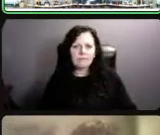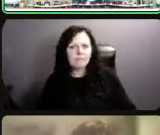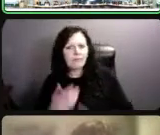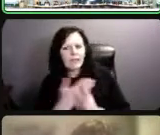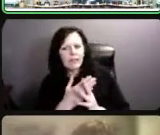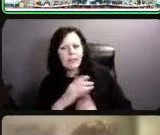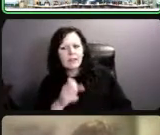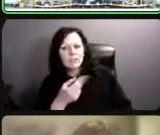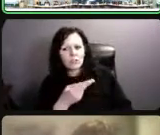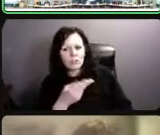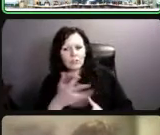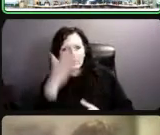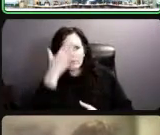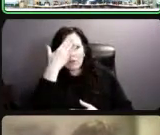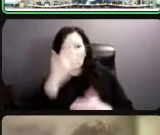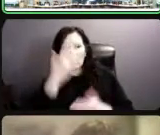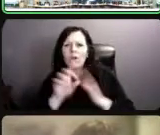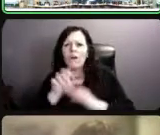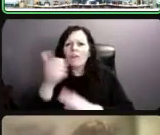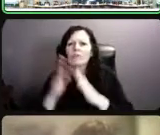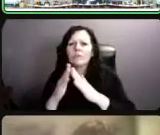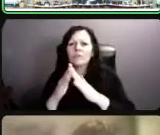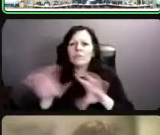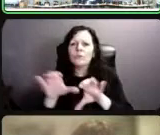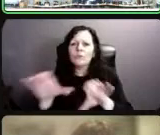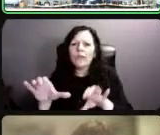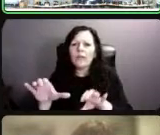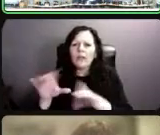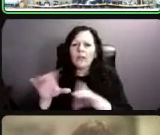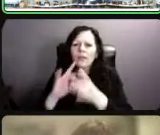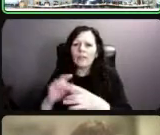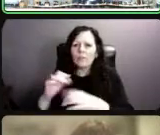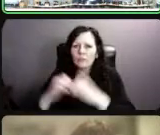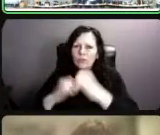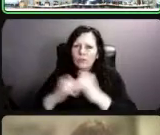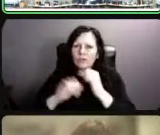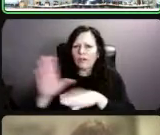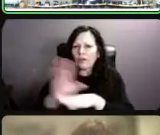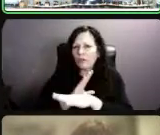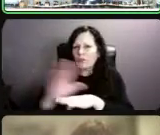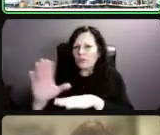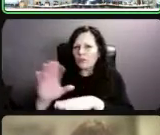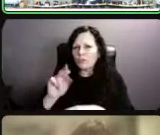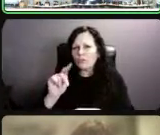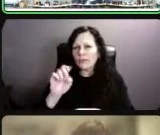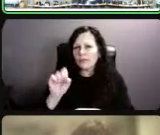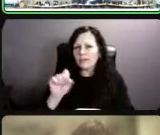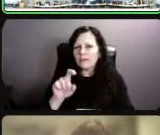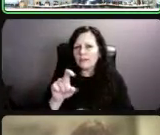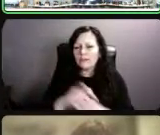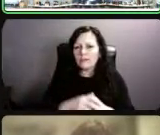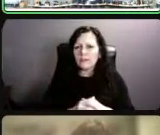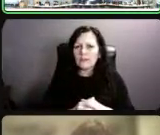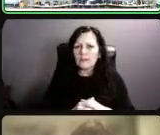PART.